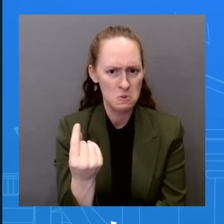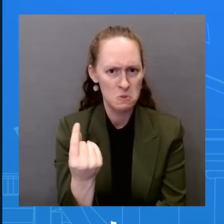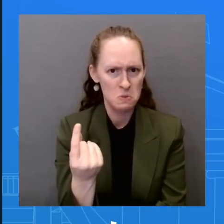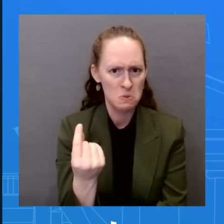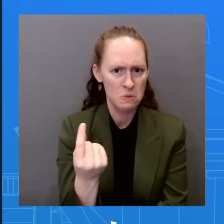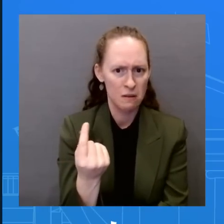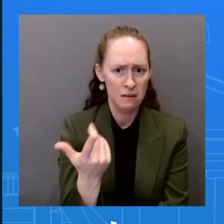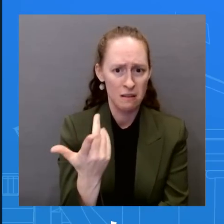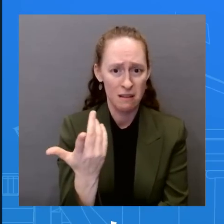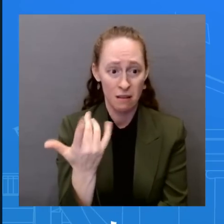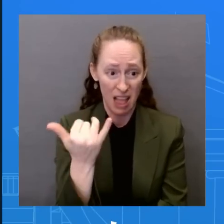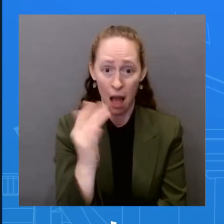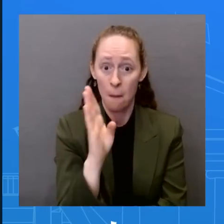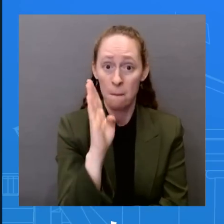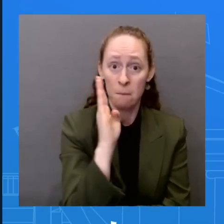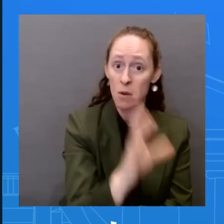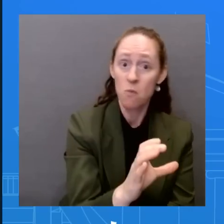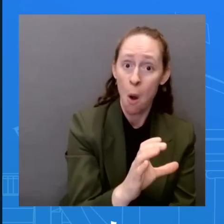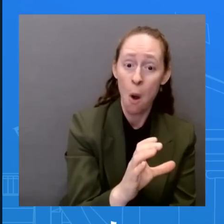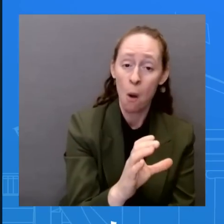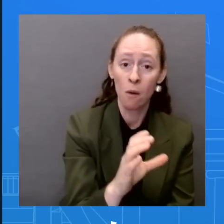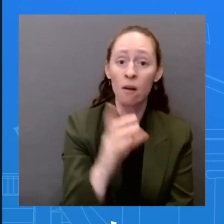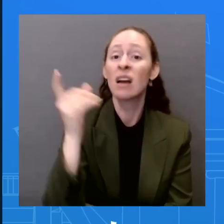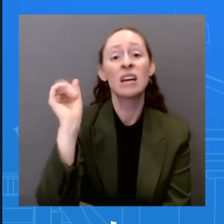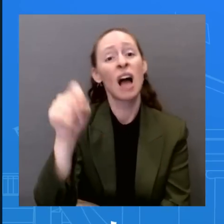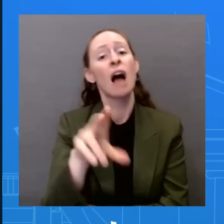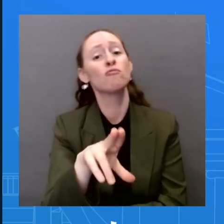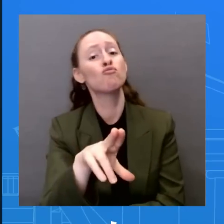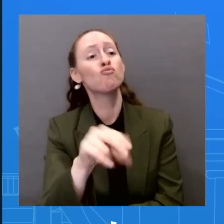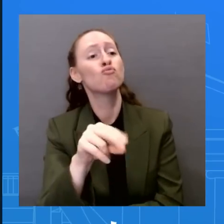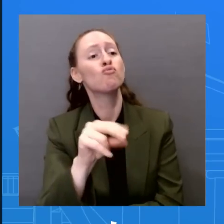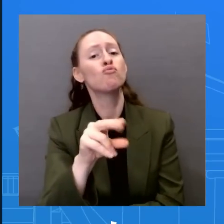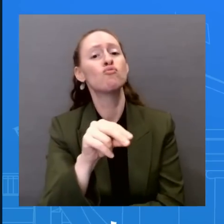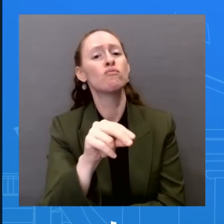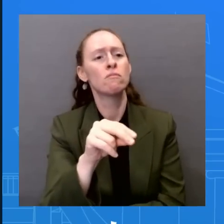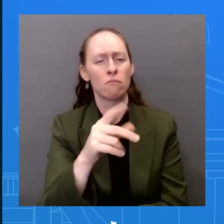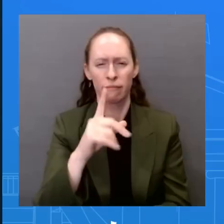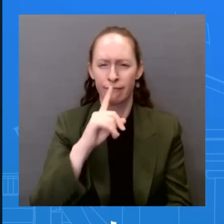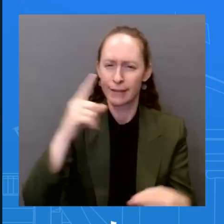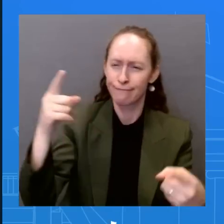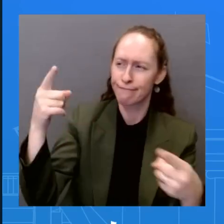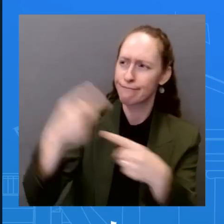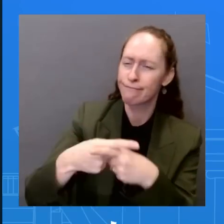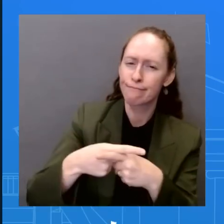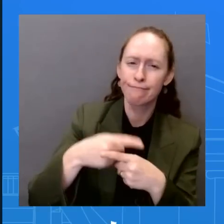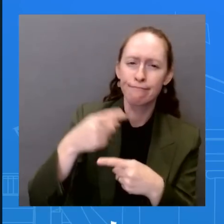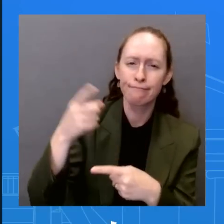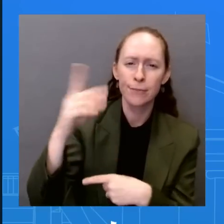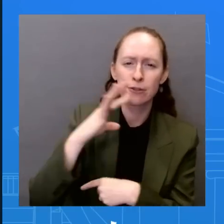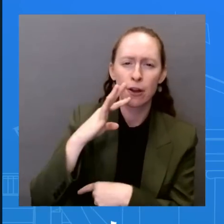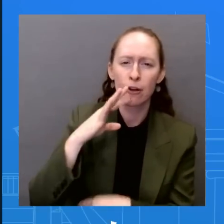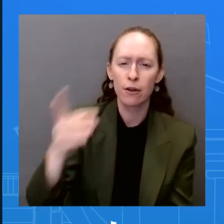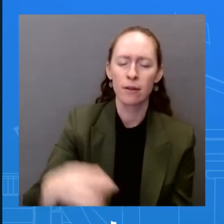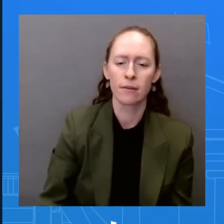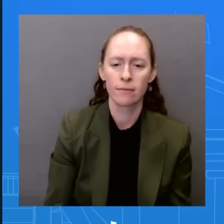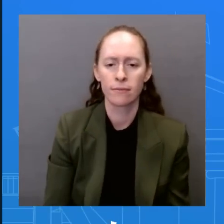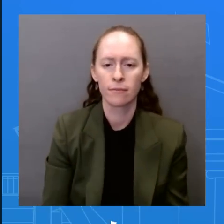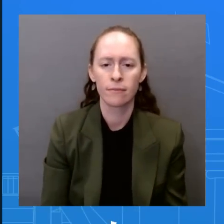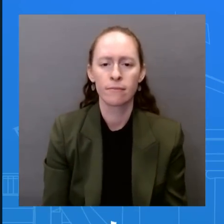I'll refer you to the Department of Justice on that particular decision. We will have a statement from here. I just don't have anything to share at this time.